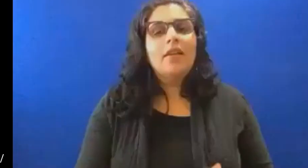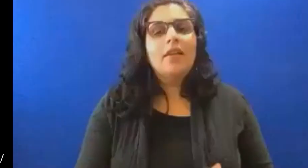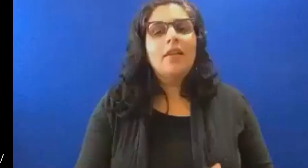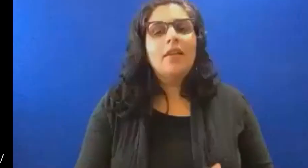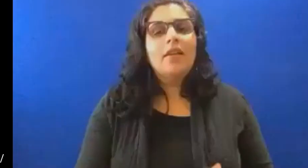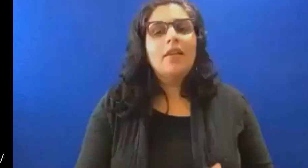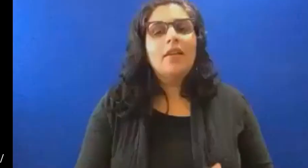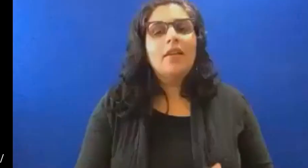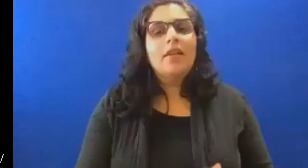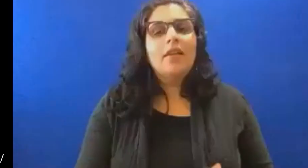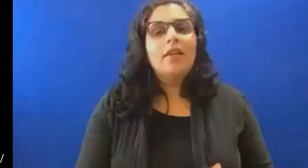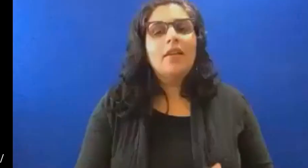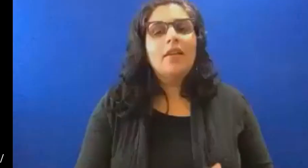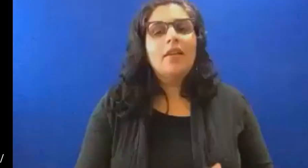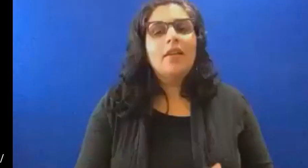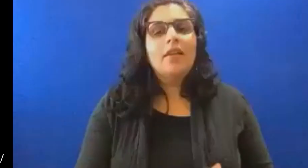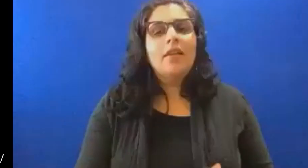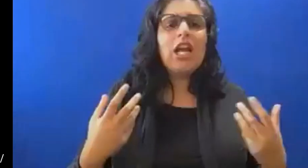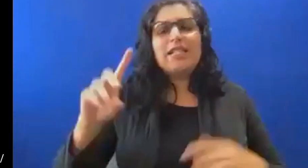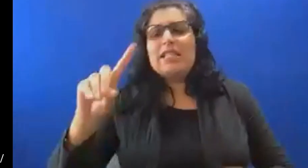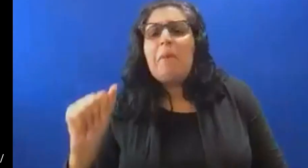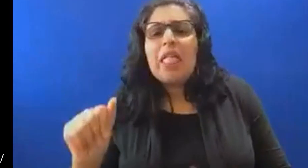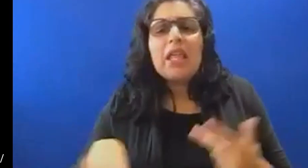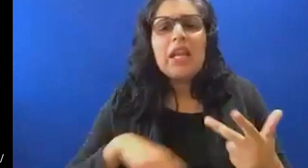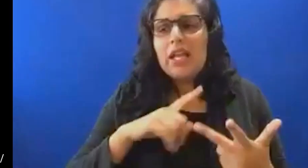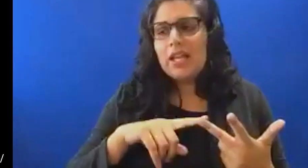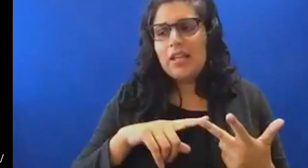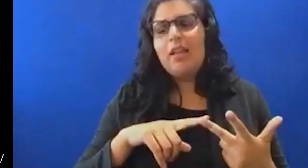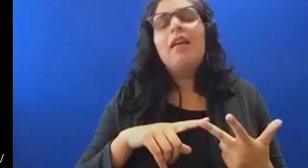overcoming disability, etc., is so damaging